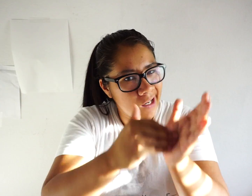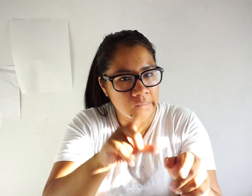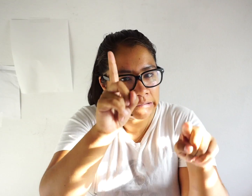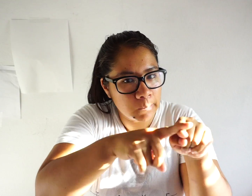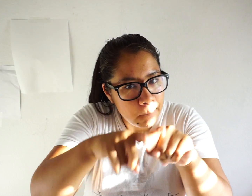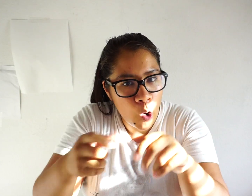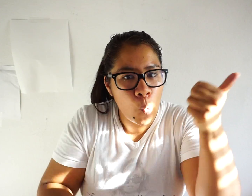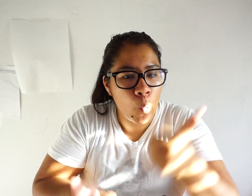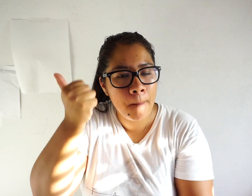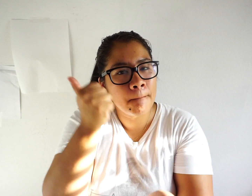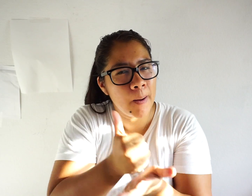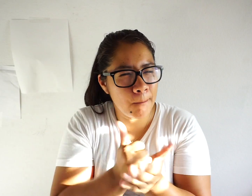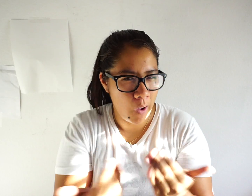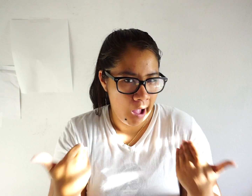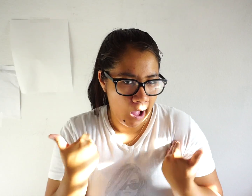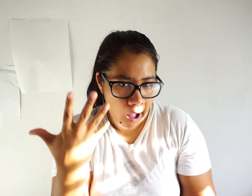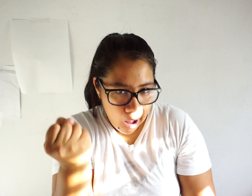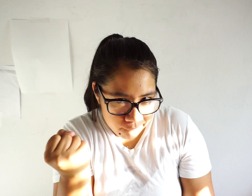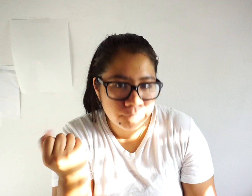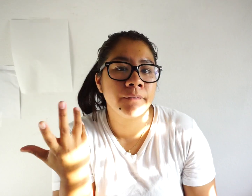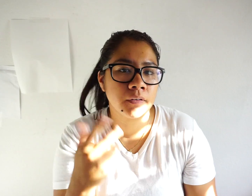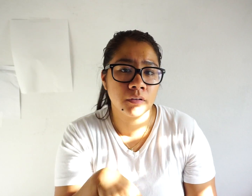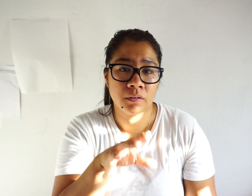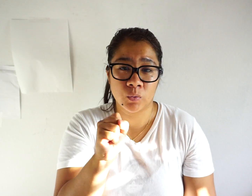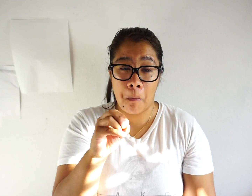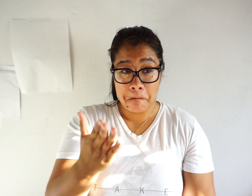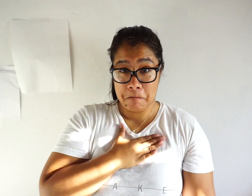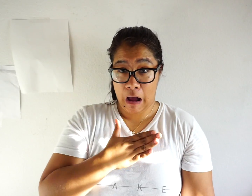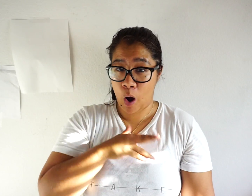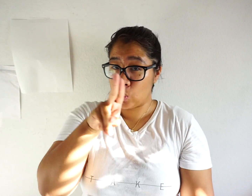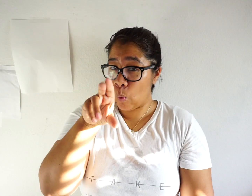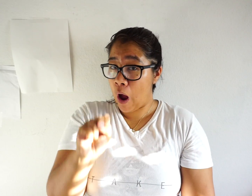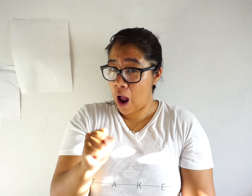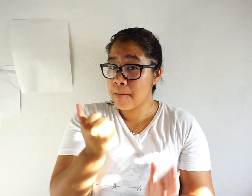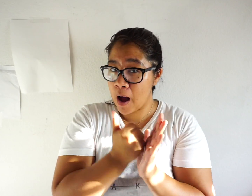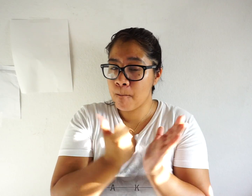Again, it depends on what passport you have So for mine, I have the US passport